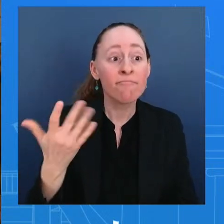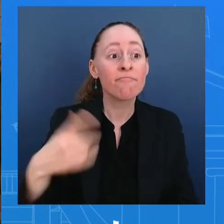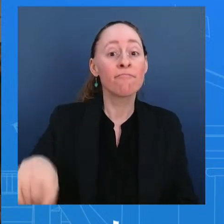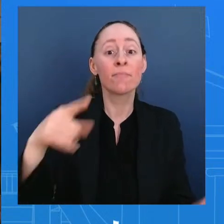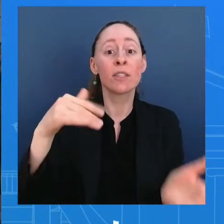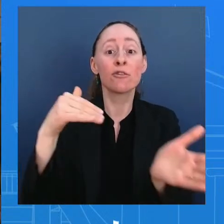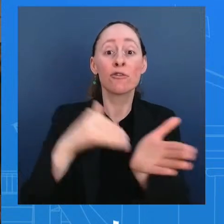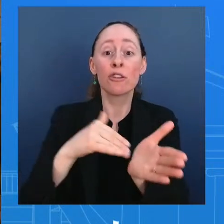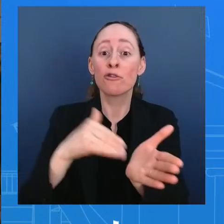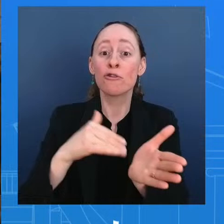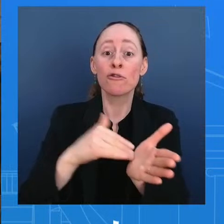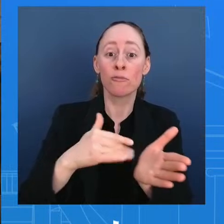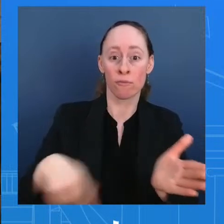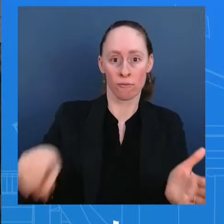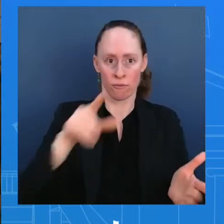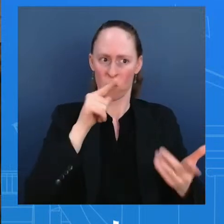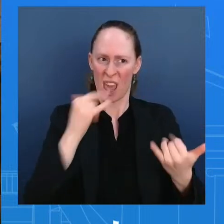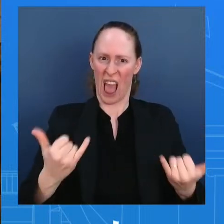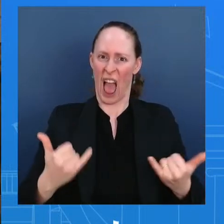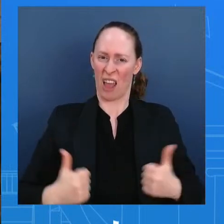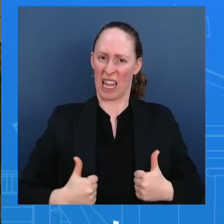And some of them has endure torture.